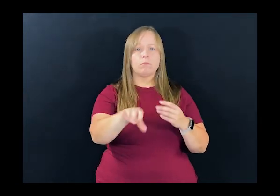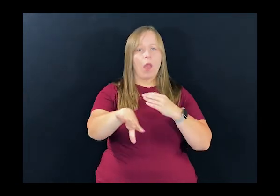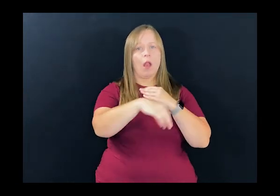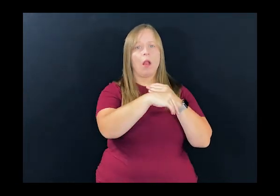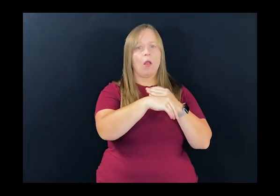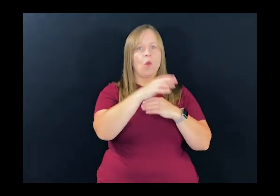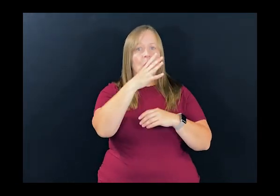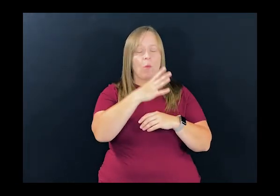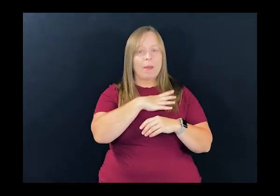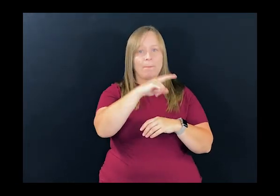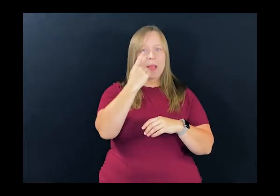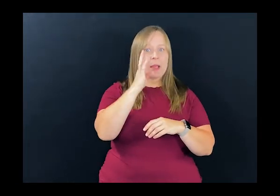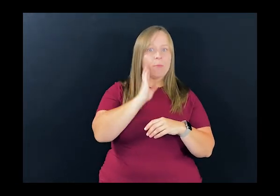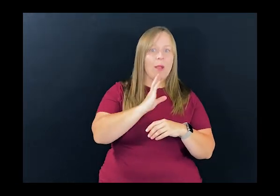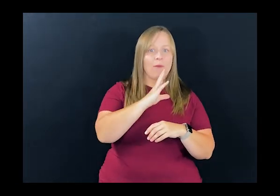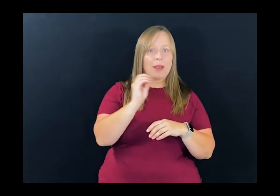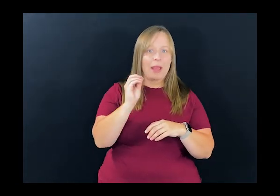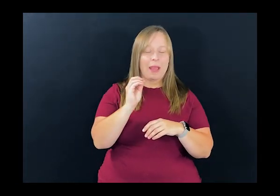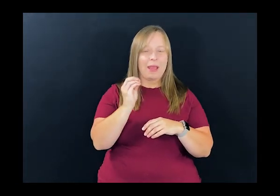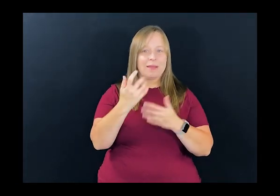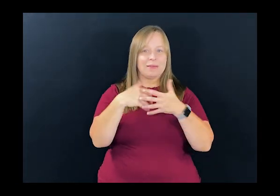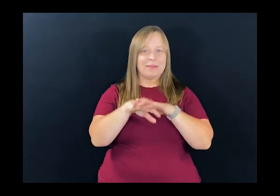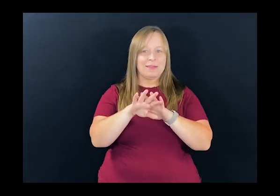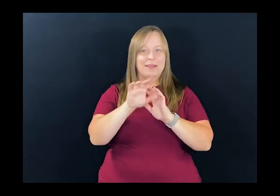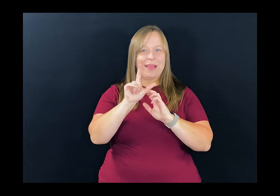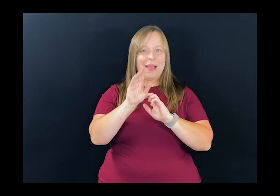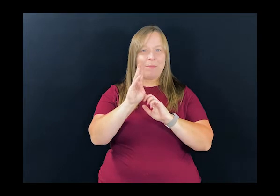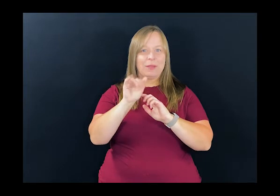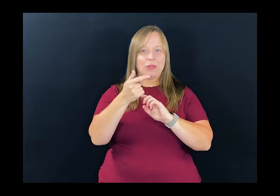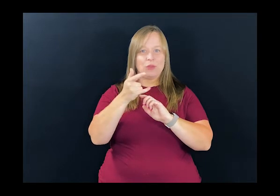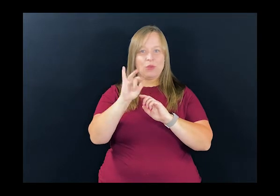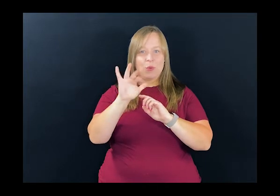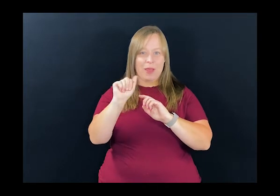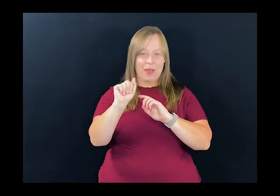but also women that are black and brown, and also LGBT.